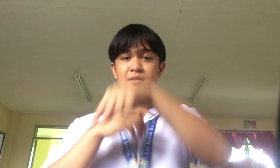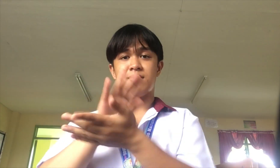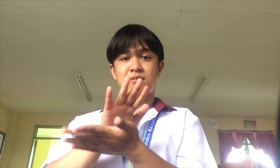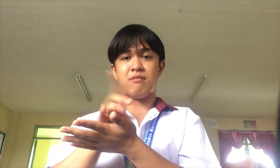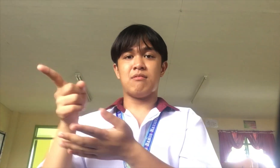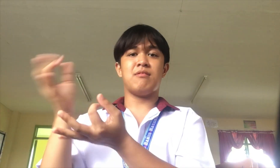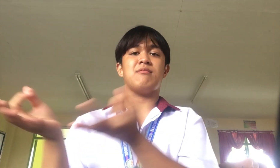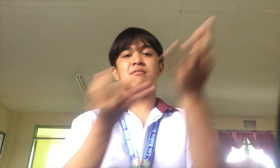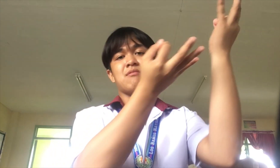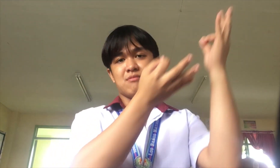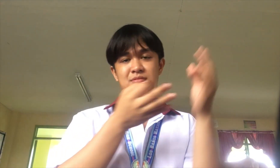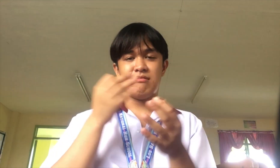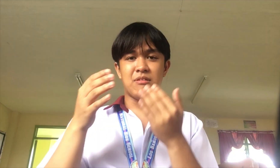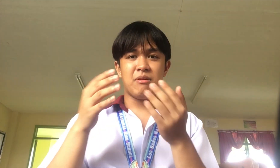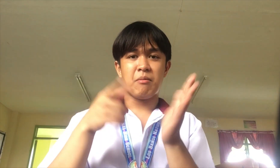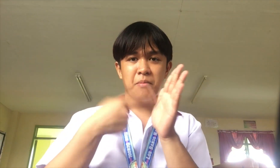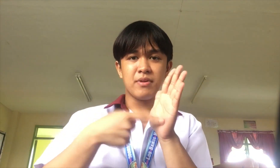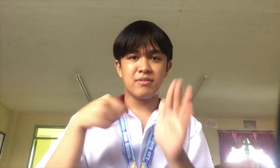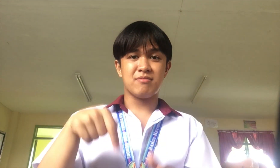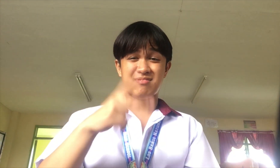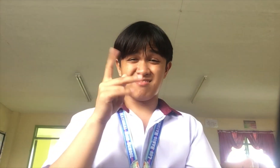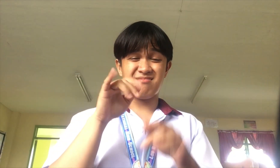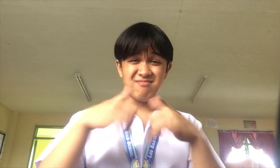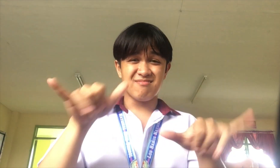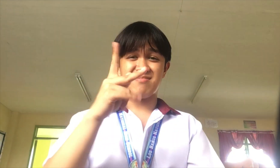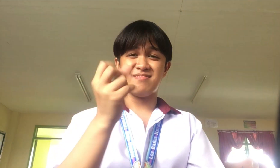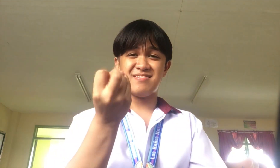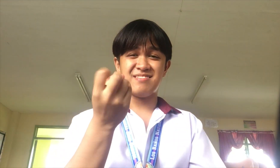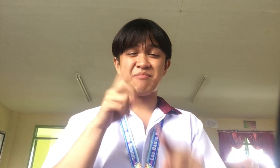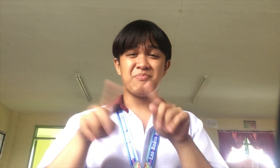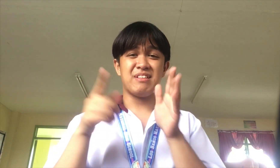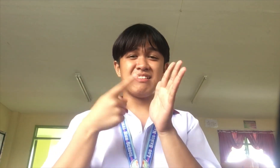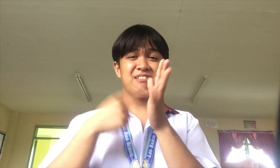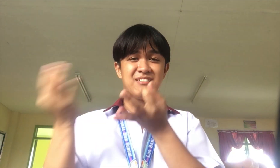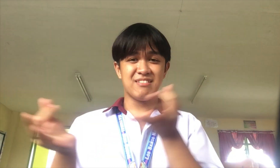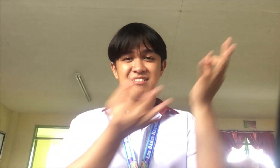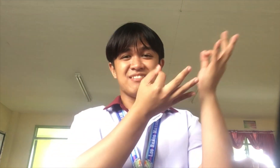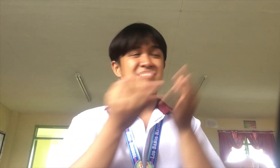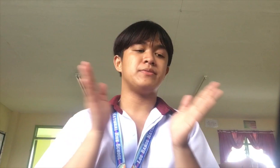even though they're all in senior high school, they are still taking back to home by their parents